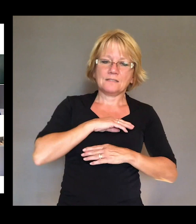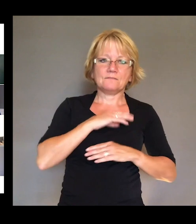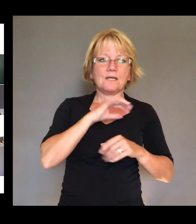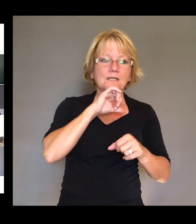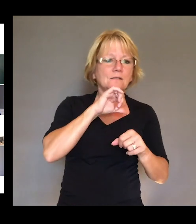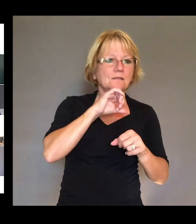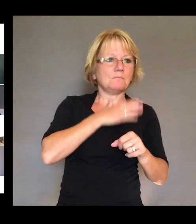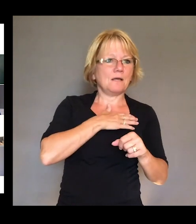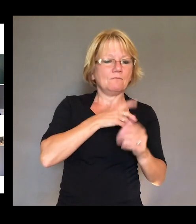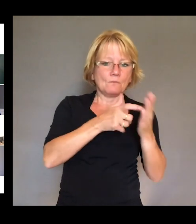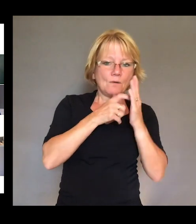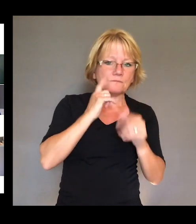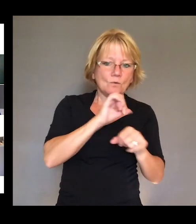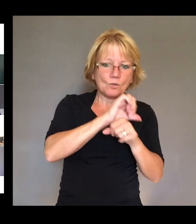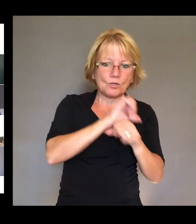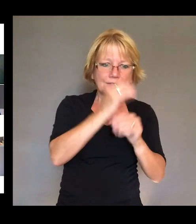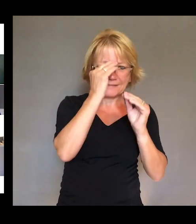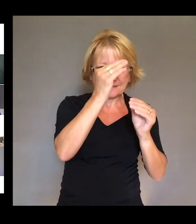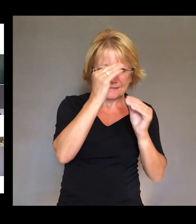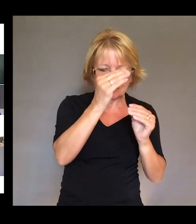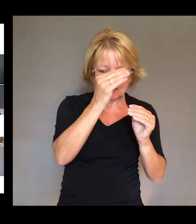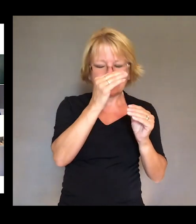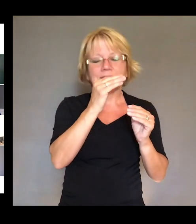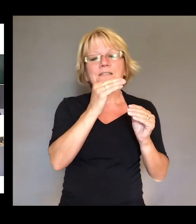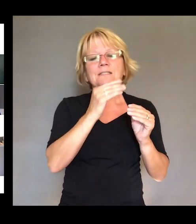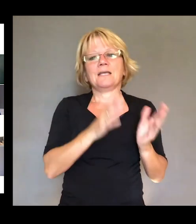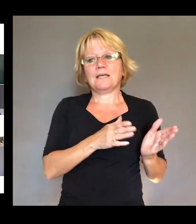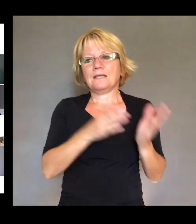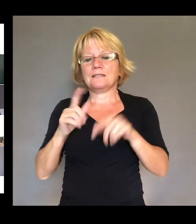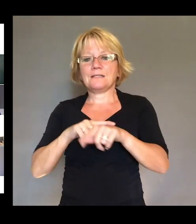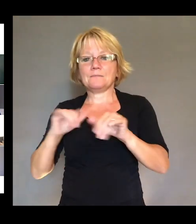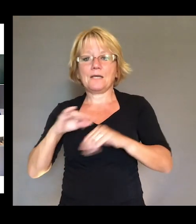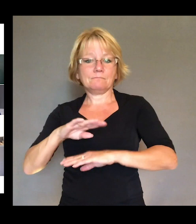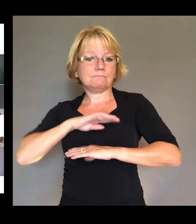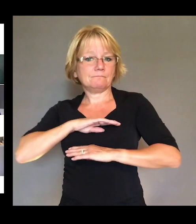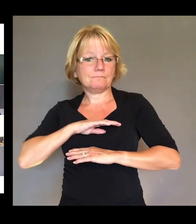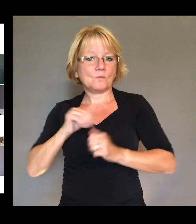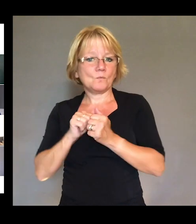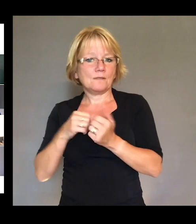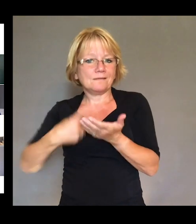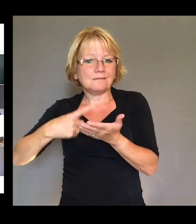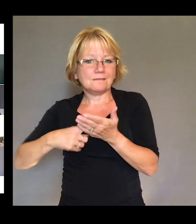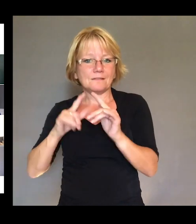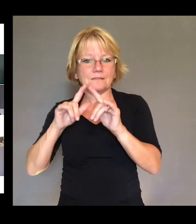So I can both be doing my job as a teacher, making sure I'm covering standards,